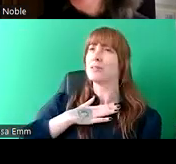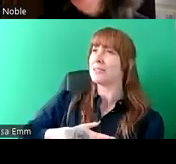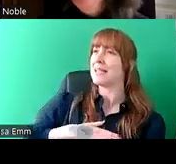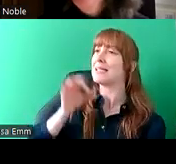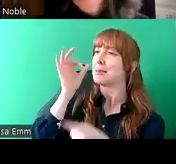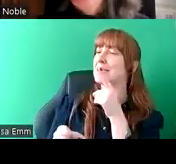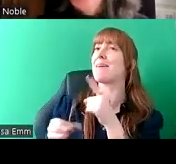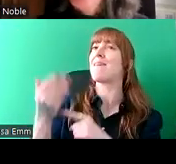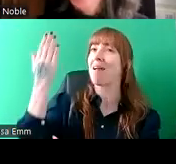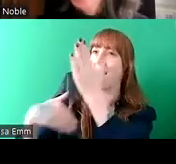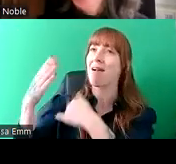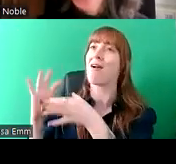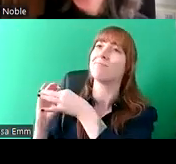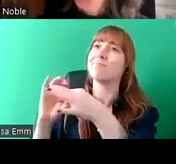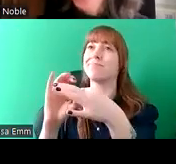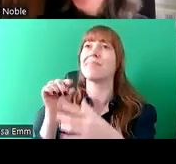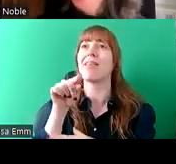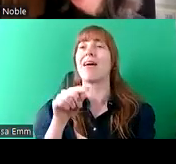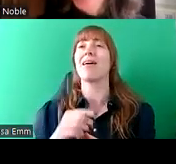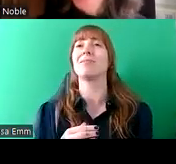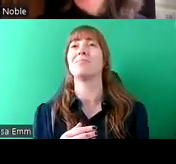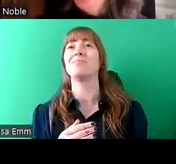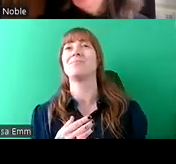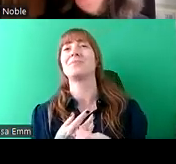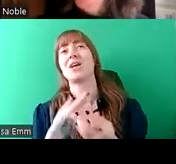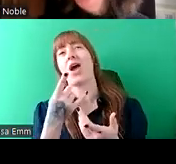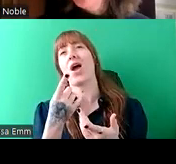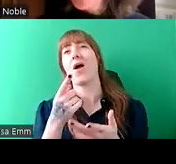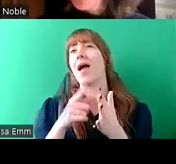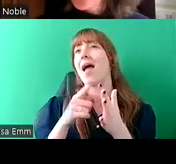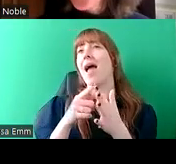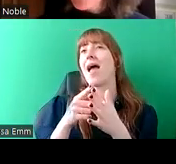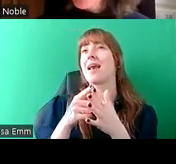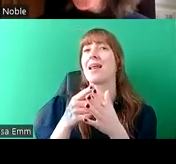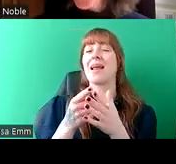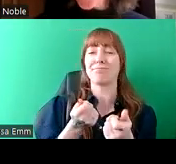exist. So, she kind of managed to found the National Museum of Roller Derby, which is just